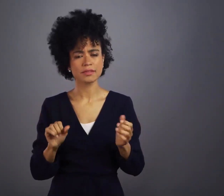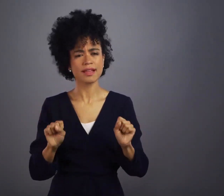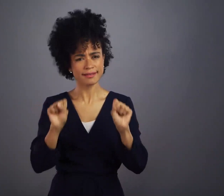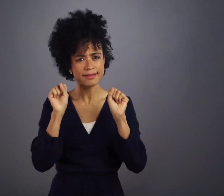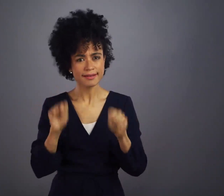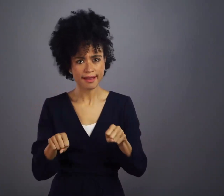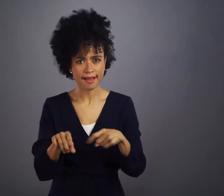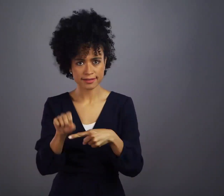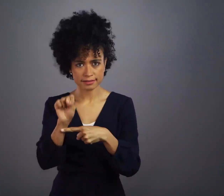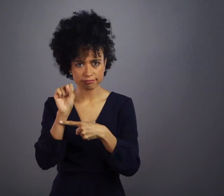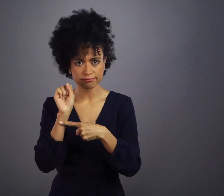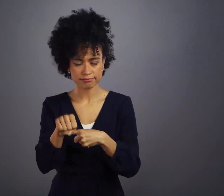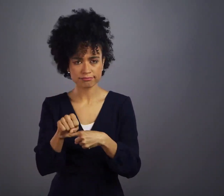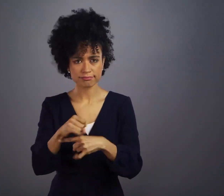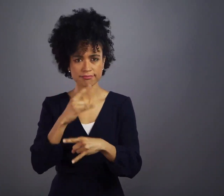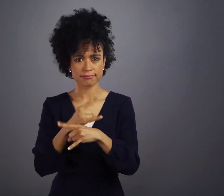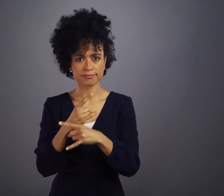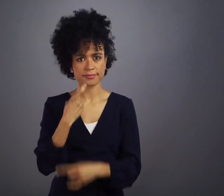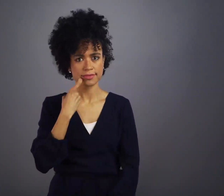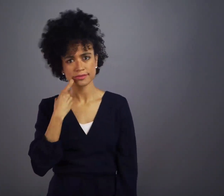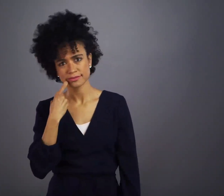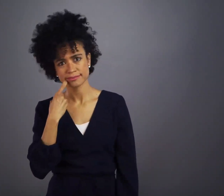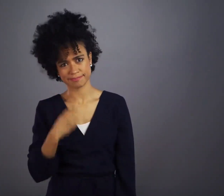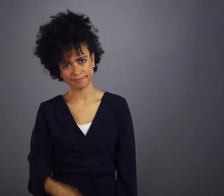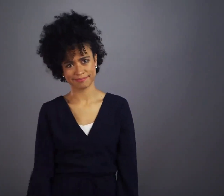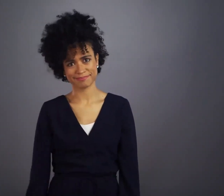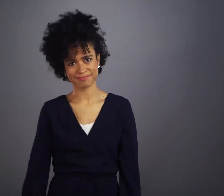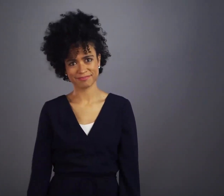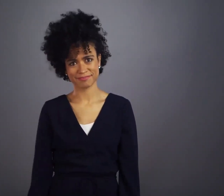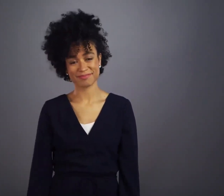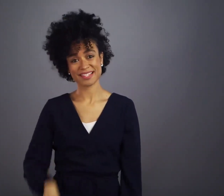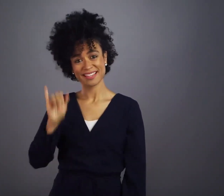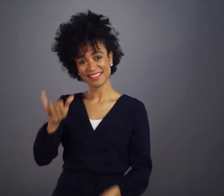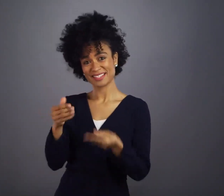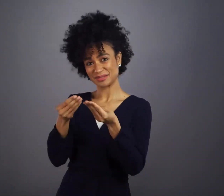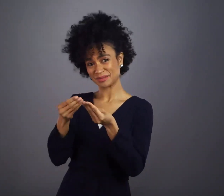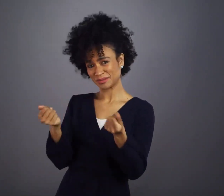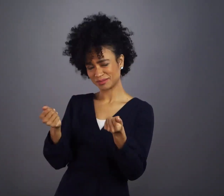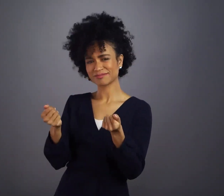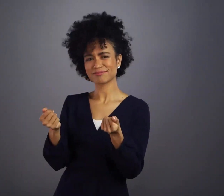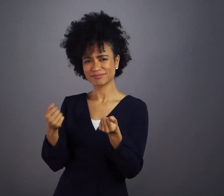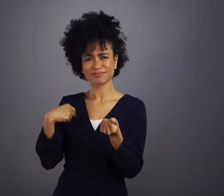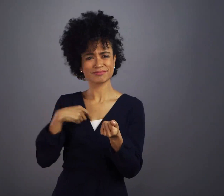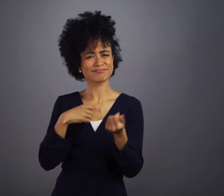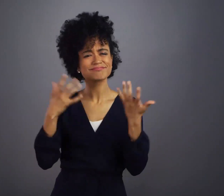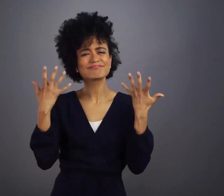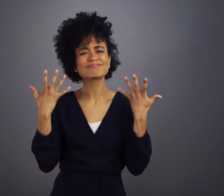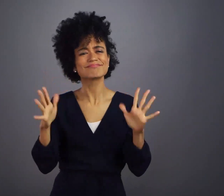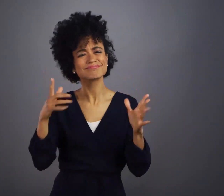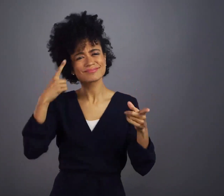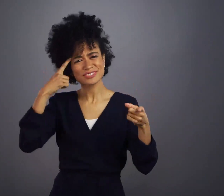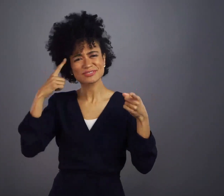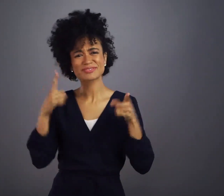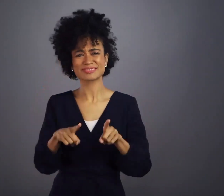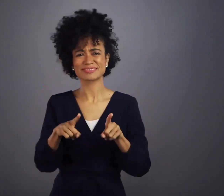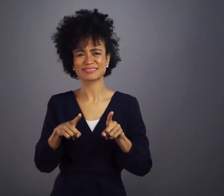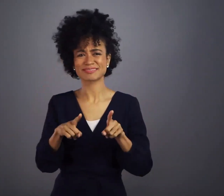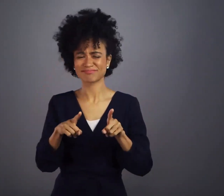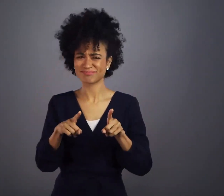on which we can absolutely agree, and upon which we can join in brotherly and harmonious action.